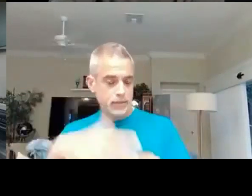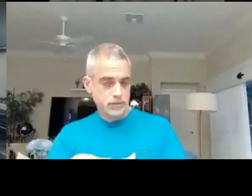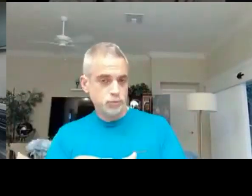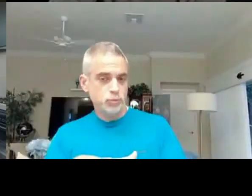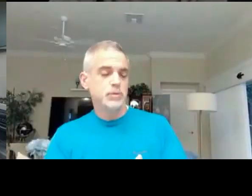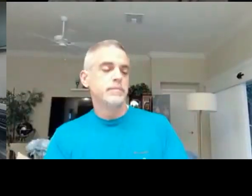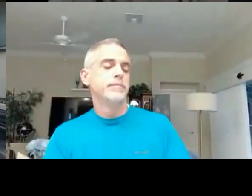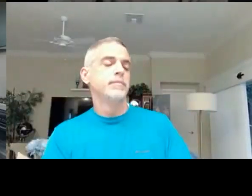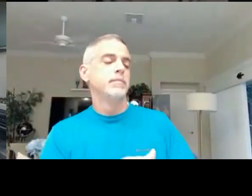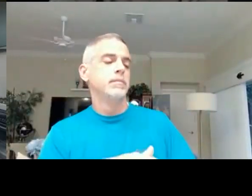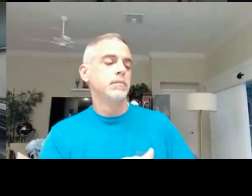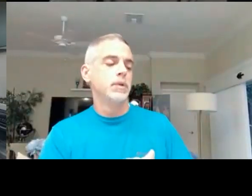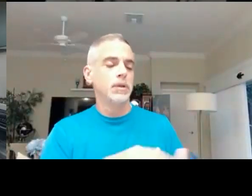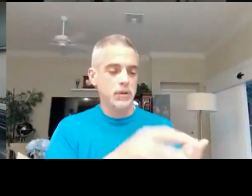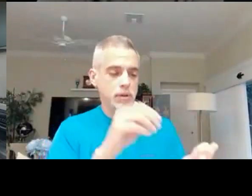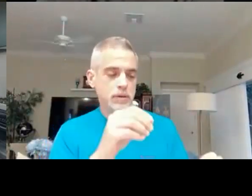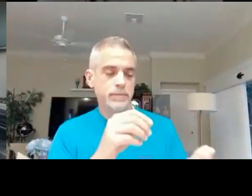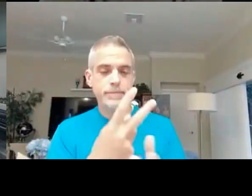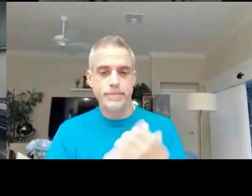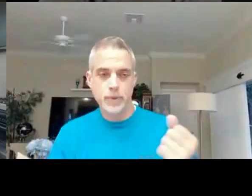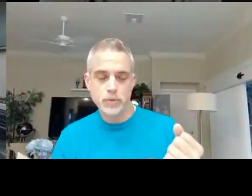I'm a man and I was mainstreamed growing up